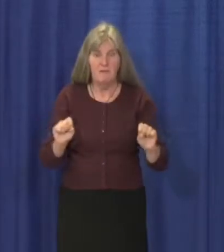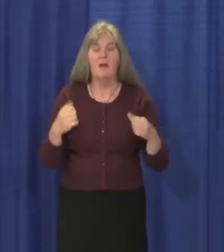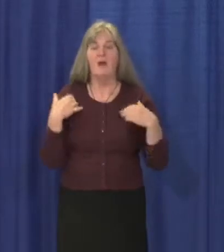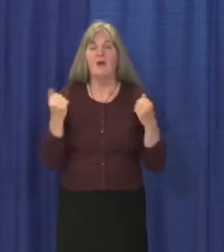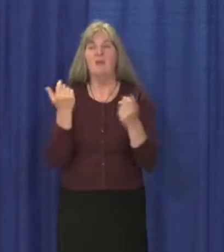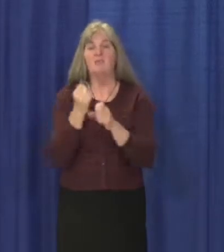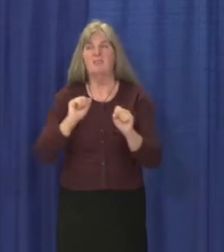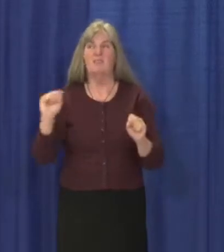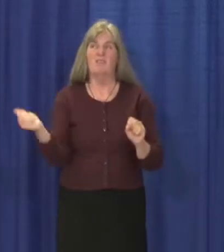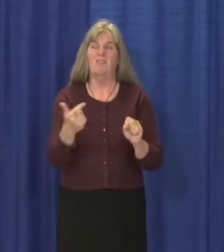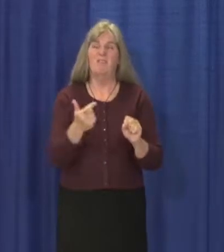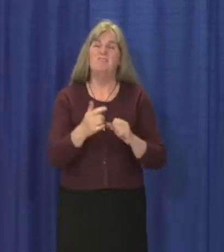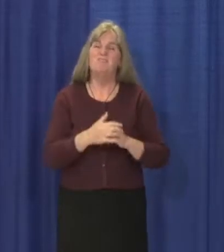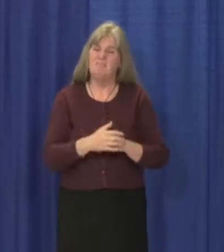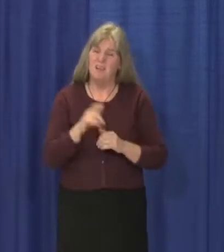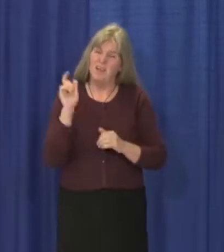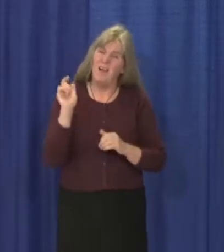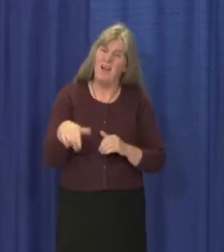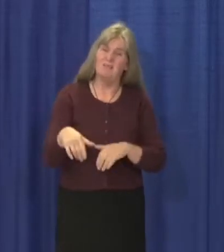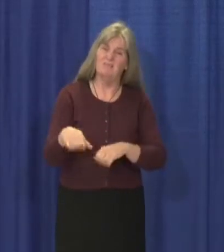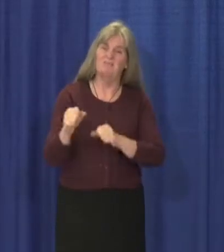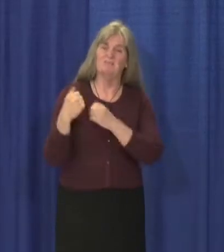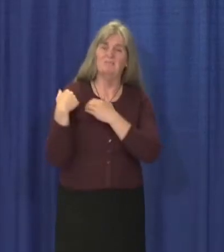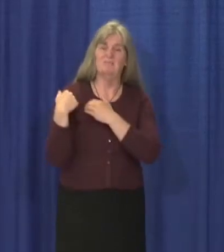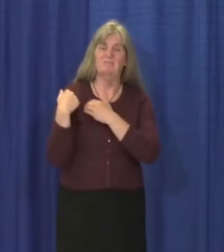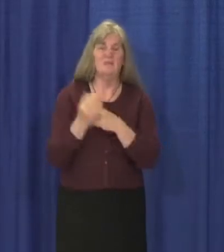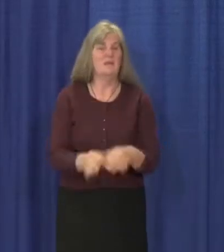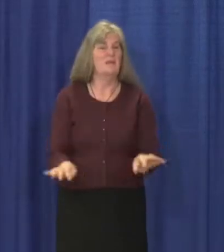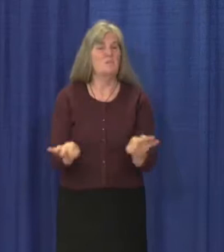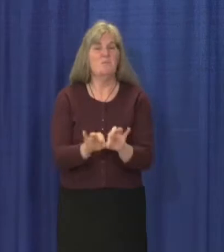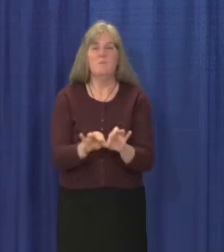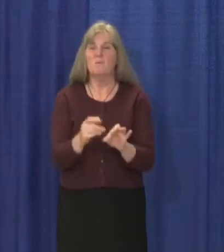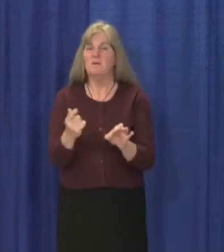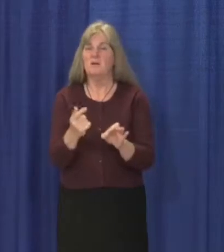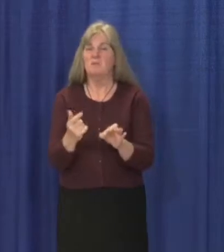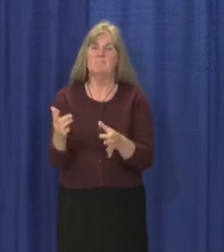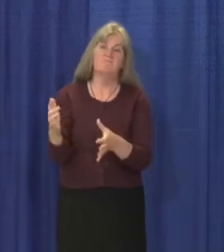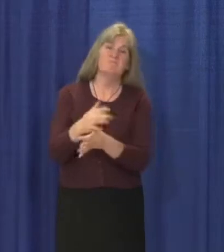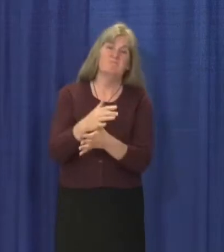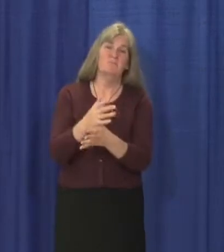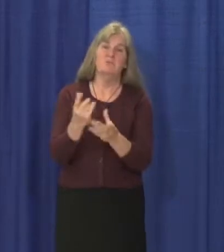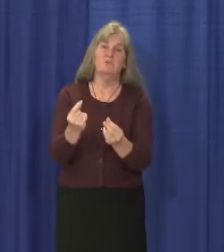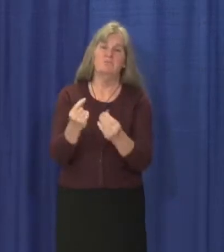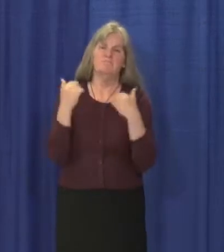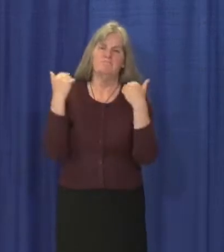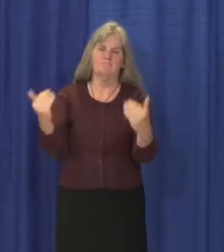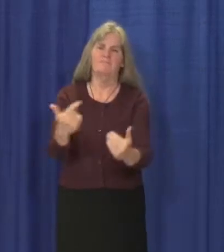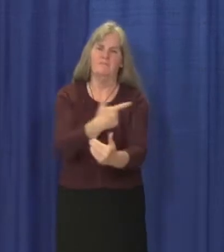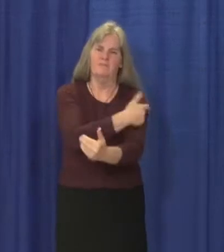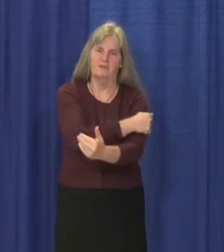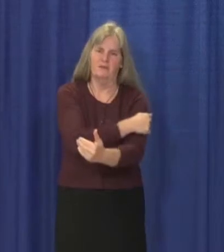all fellow Yukoners and the most critical stop it sugar vaccinated.